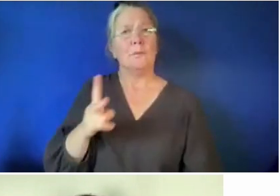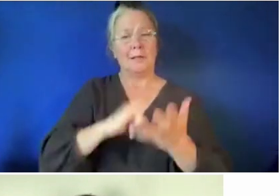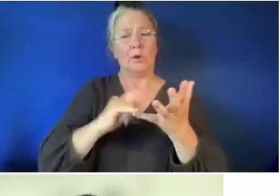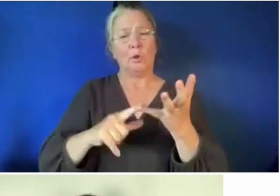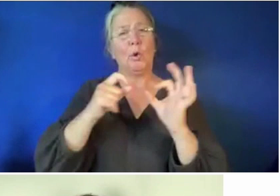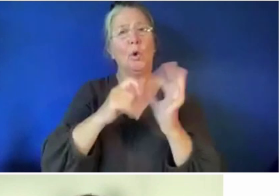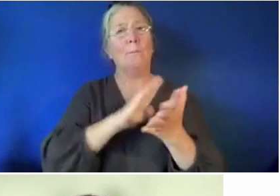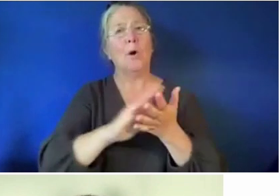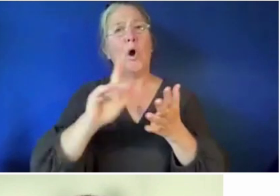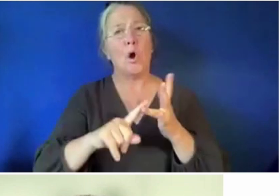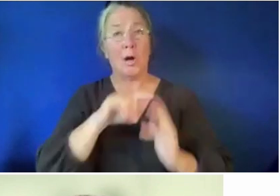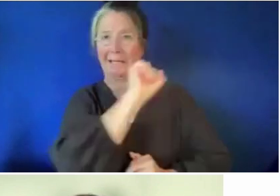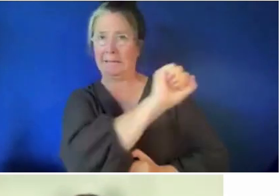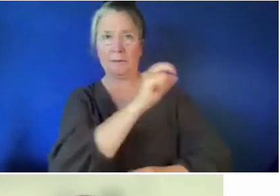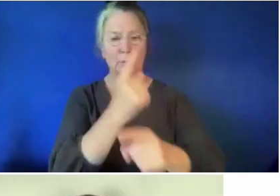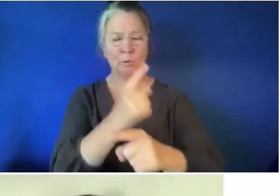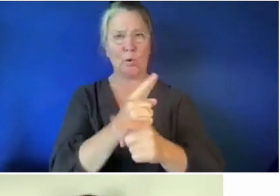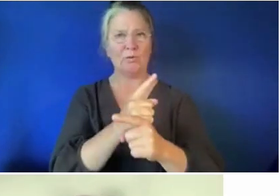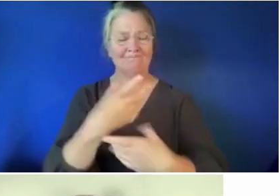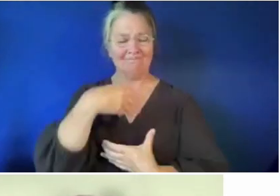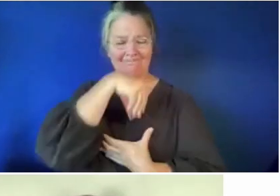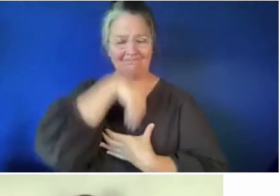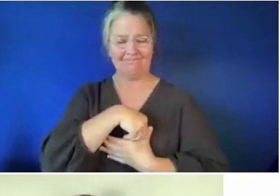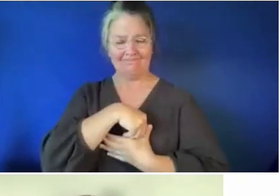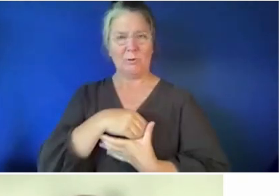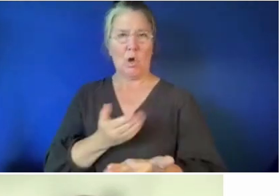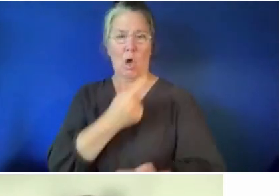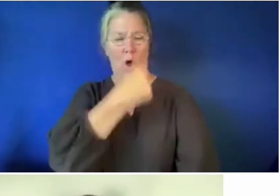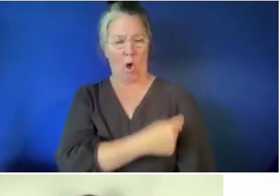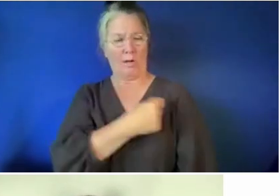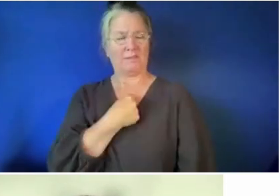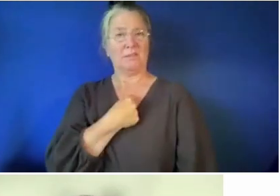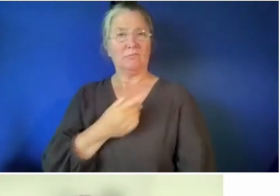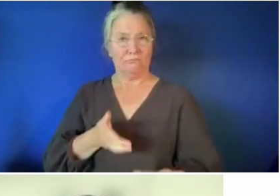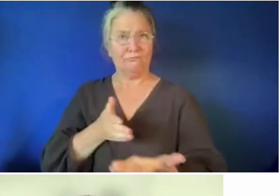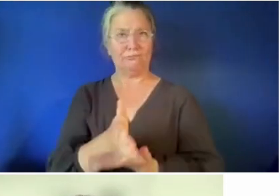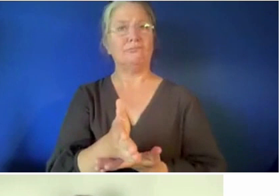and that's fundamental to the APS and how we should act in that.